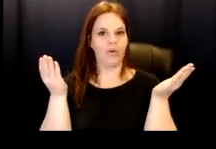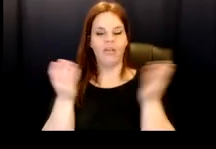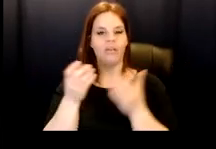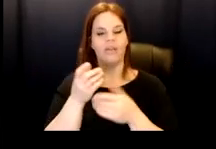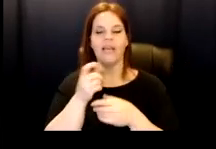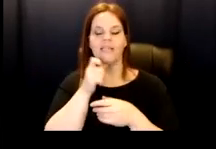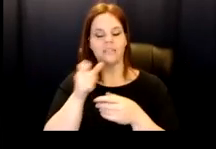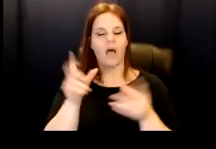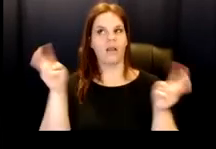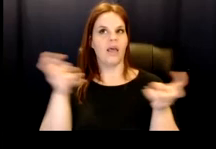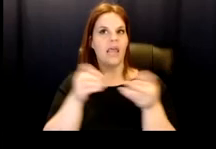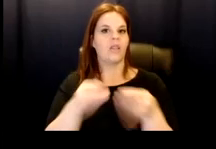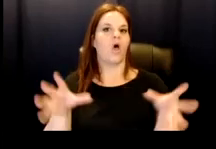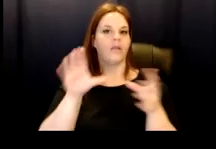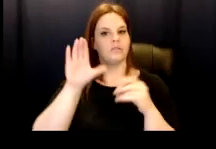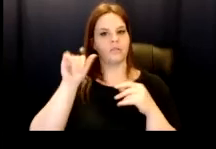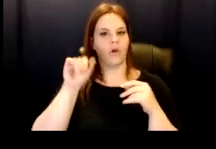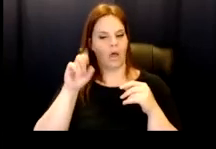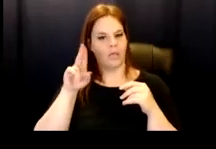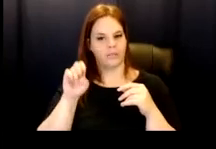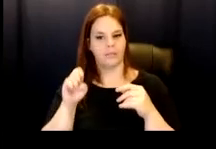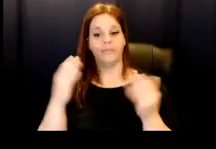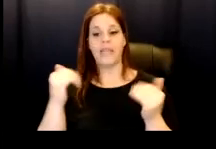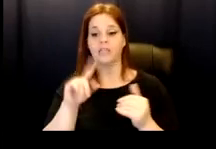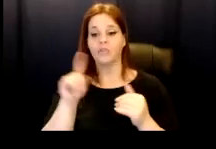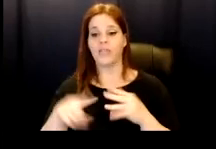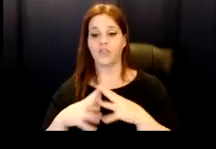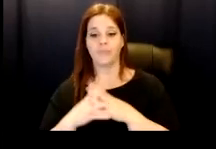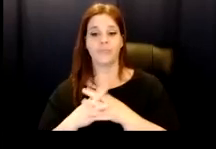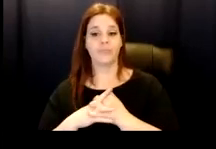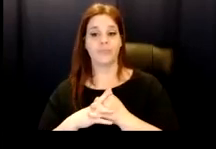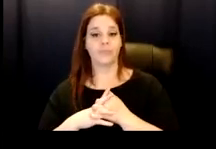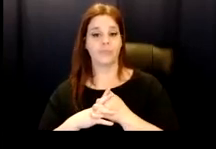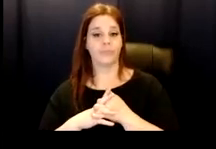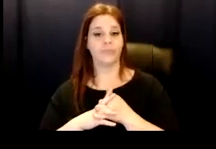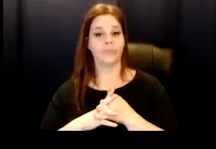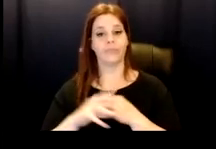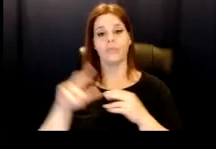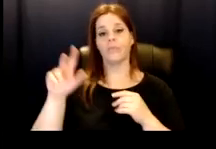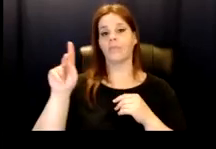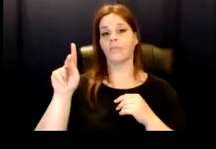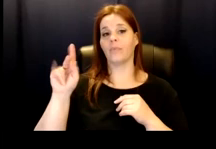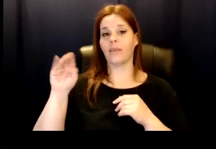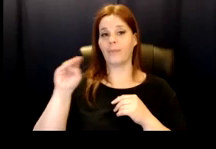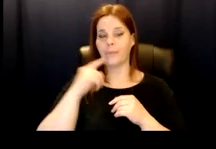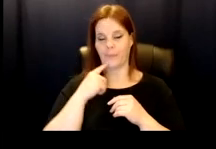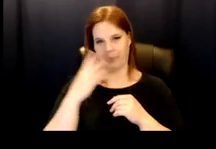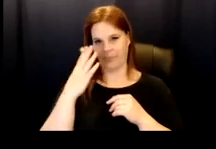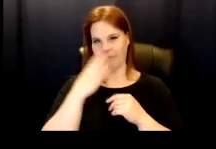cause. Next question. >> Thank you very much. Our next question